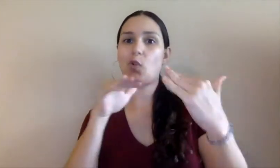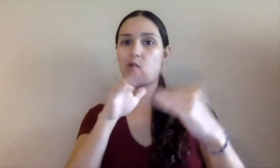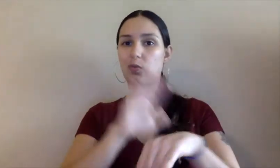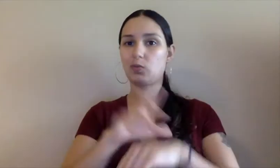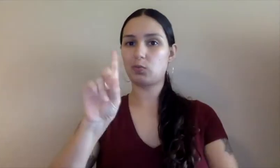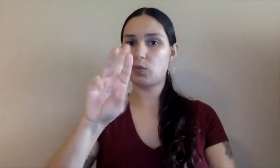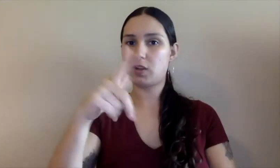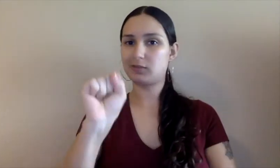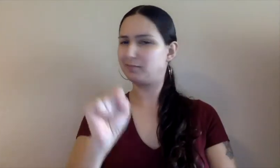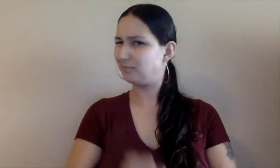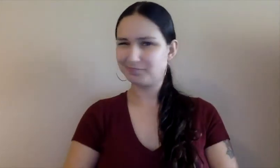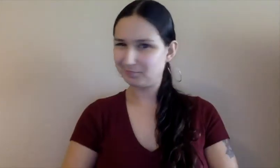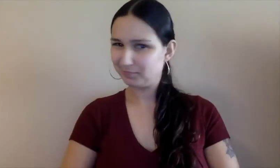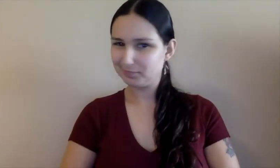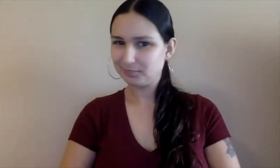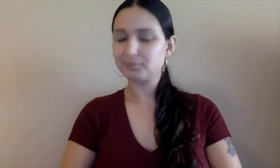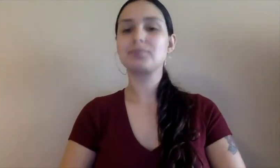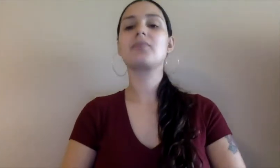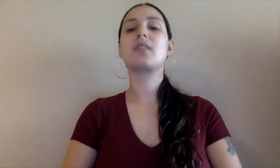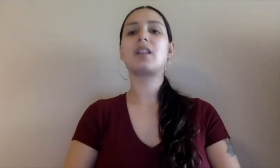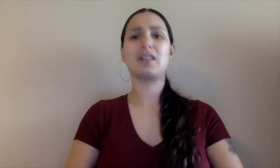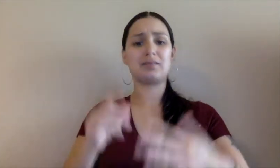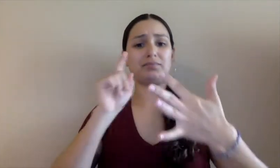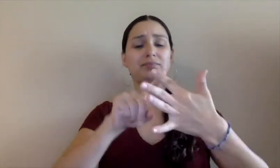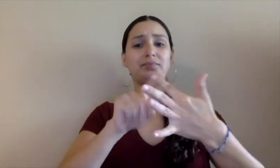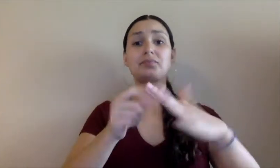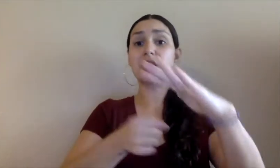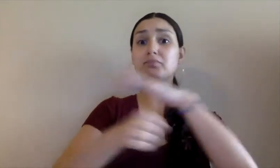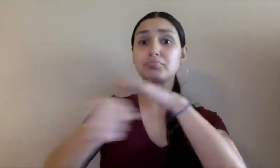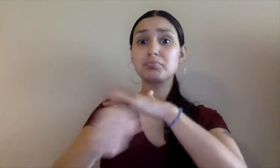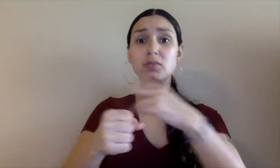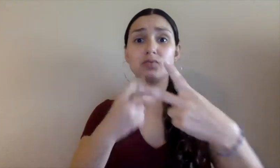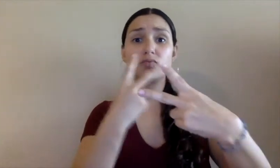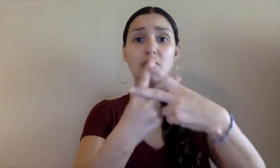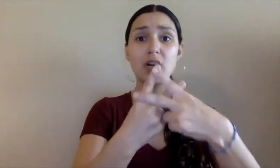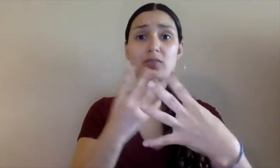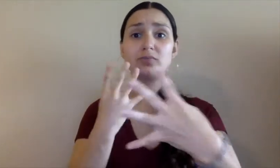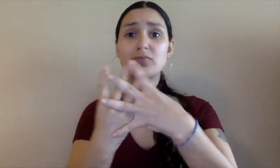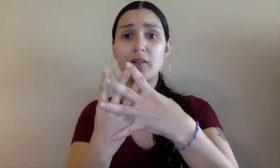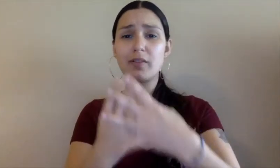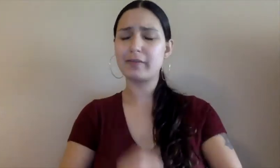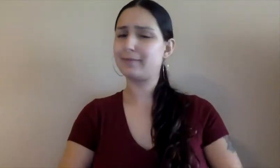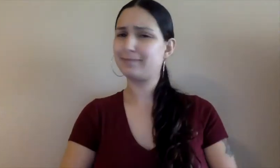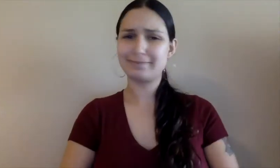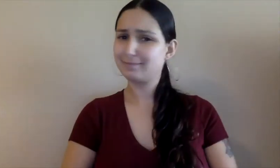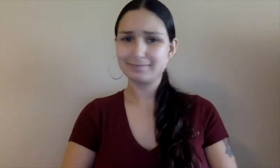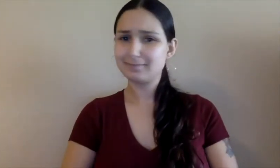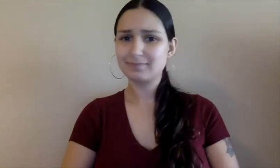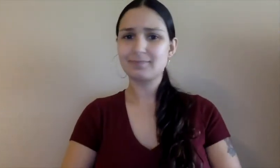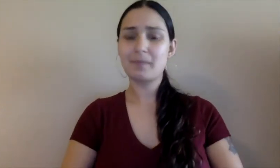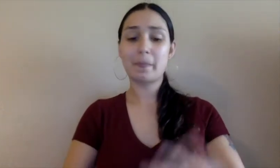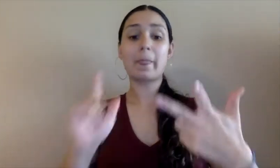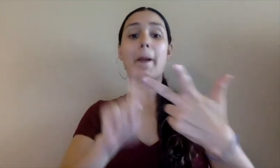the War on Drugs, jails and prisons,